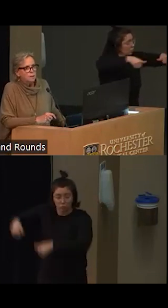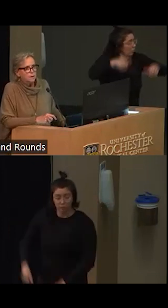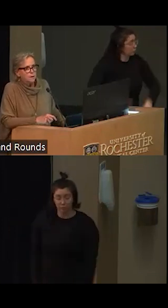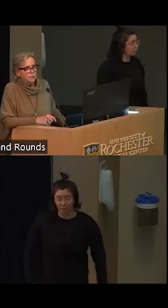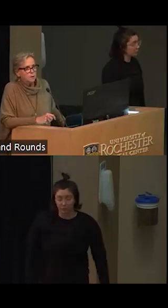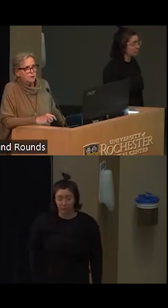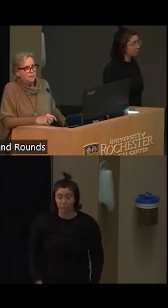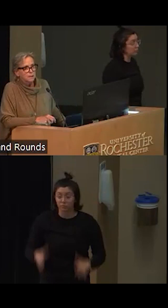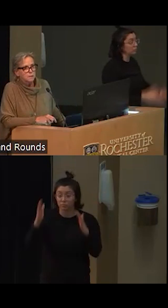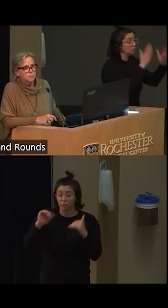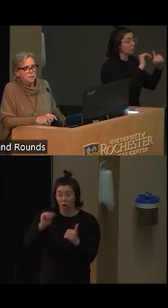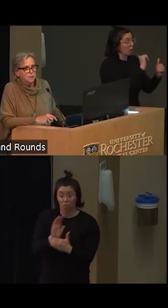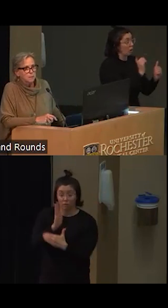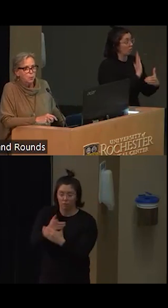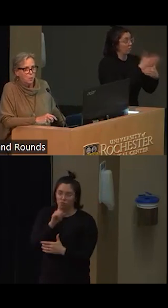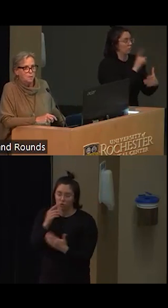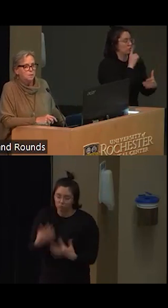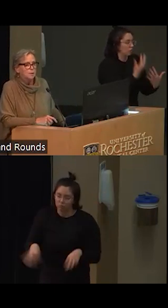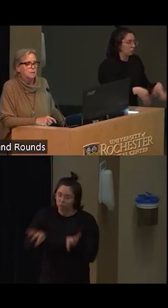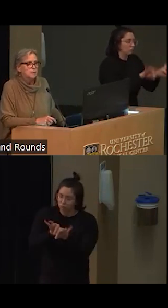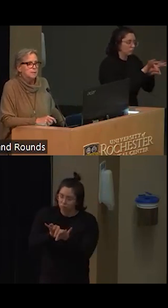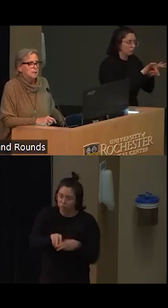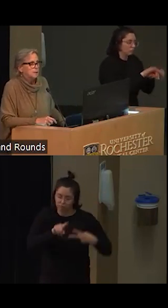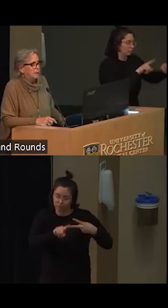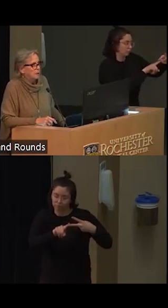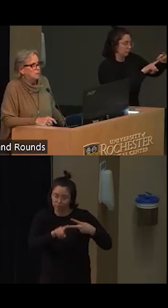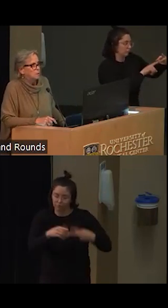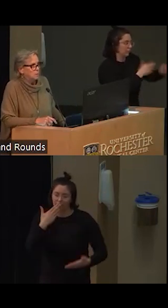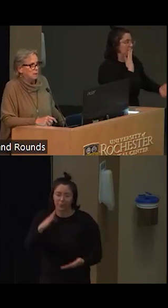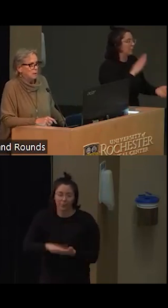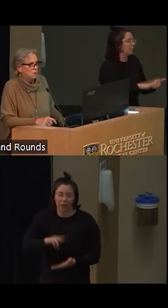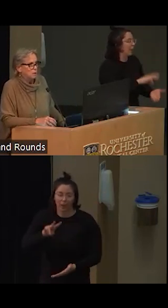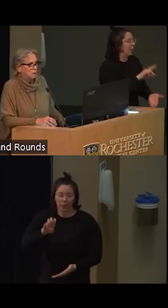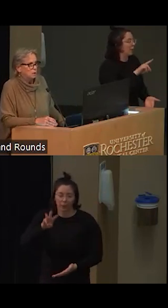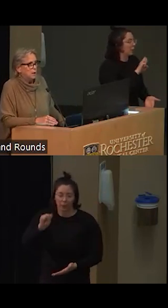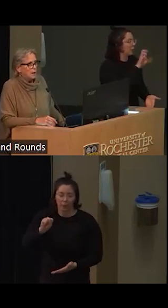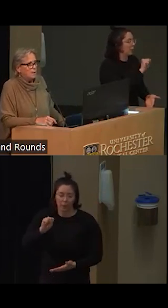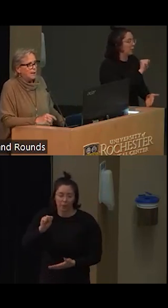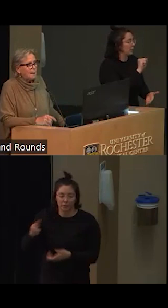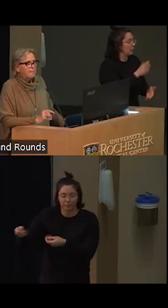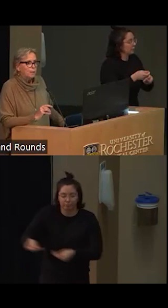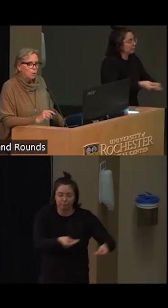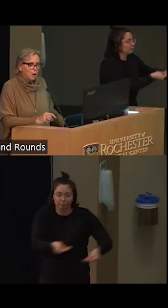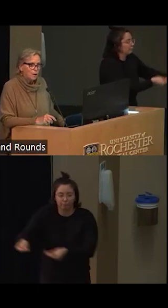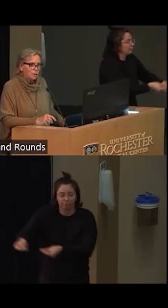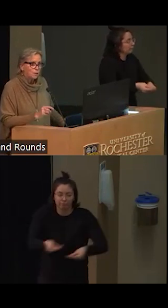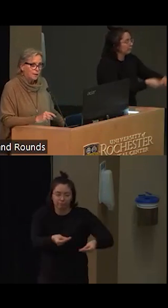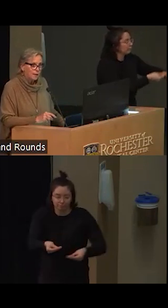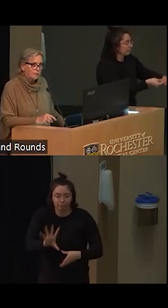Intervention which I think is really important is the bad news mitigation and that requires staff